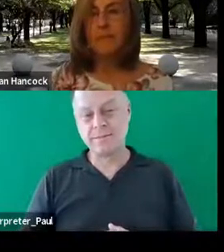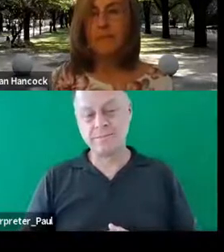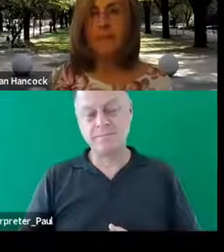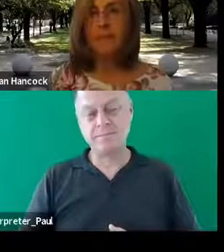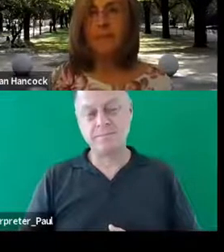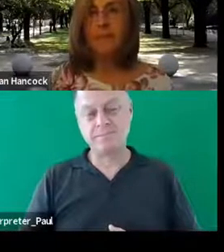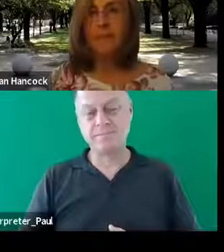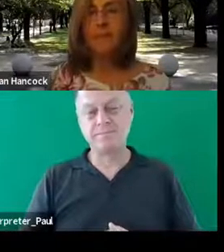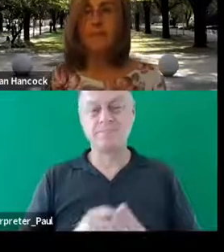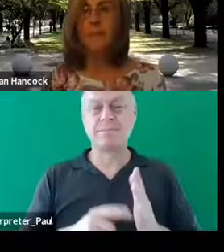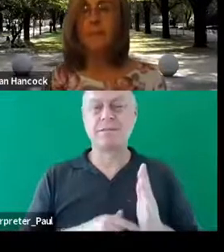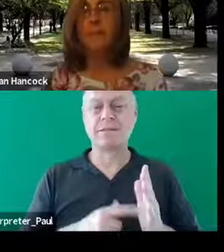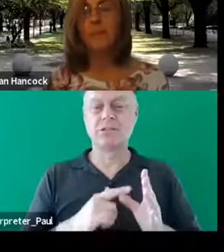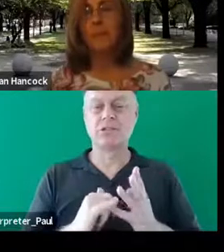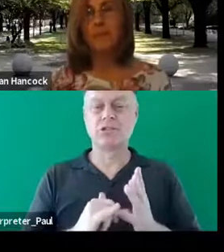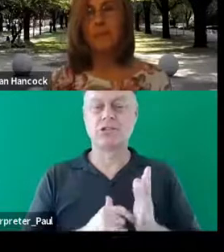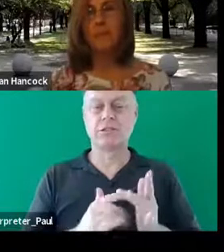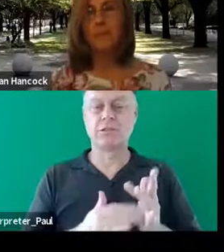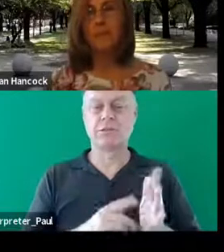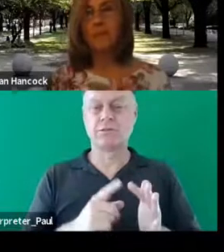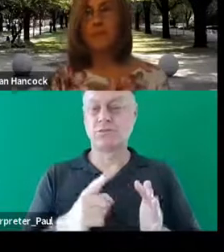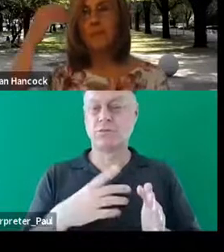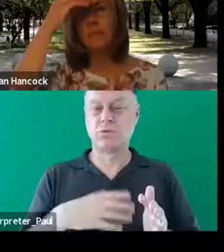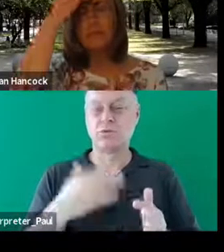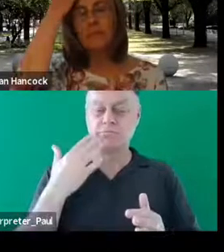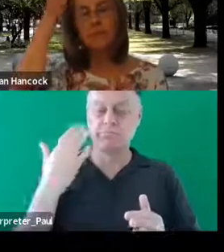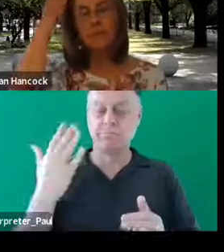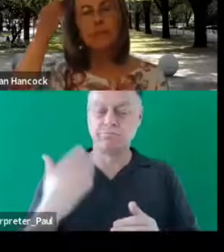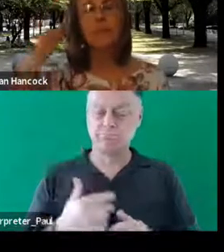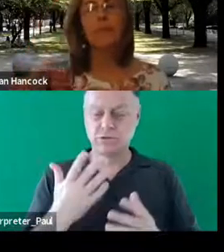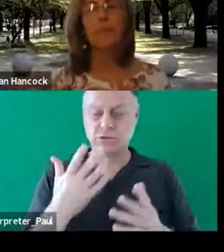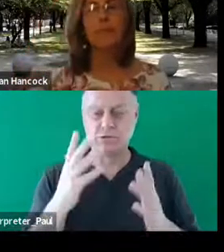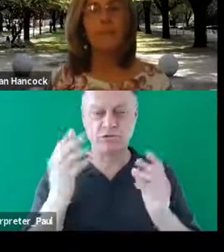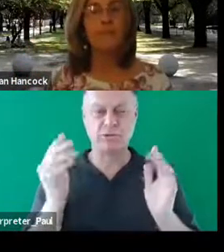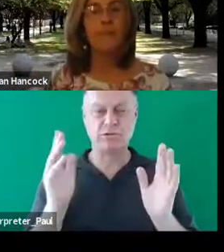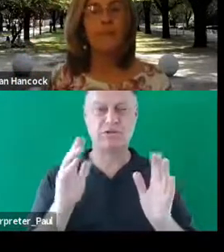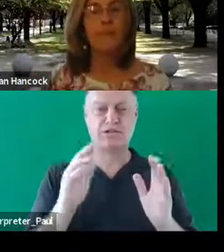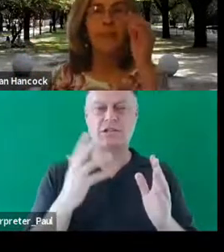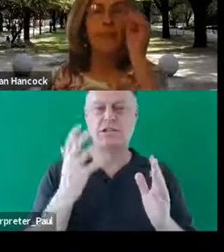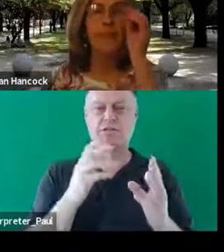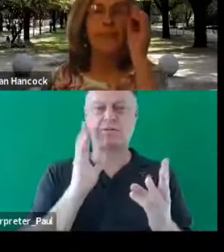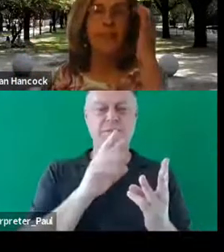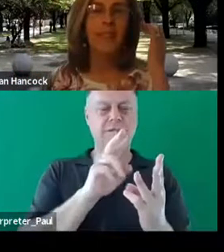Jasmine, do you want to talk about – sorry. I’ve skipped over. My fault. No,